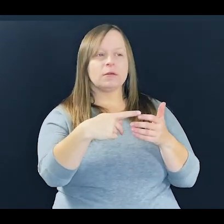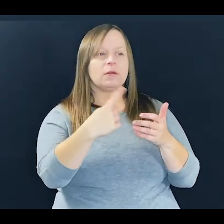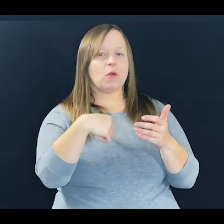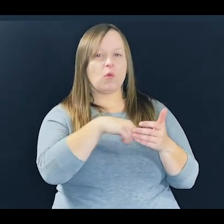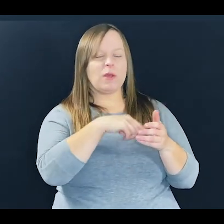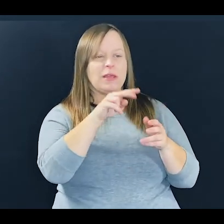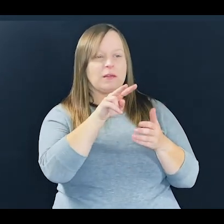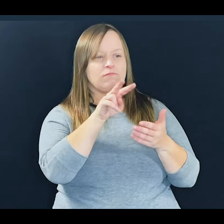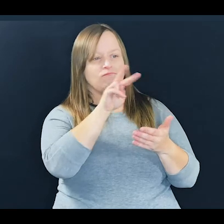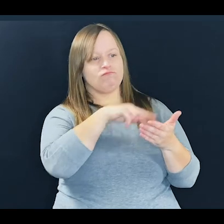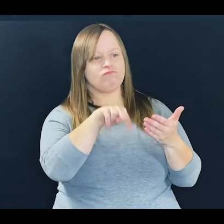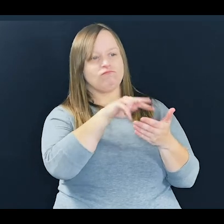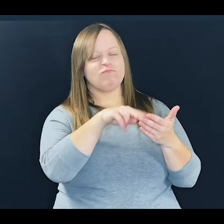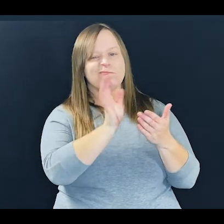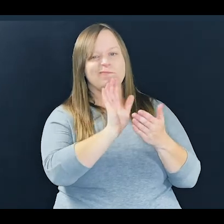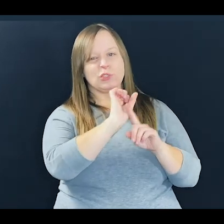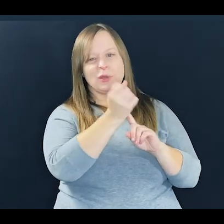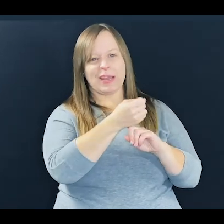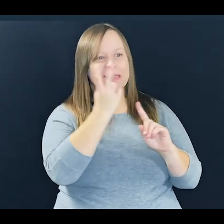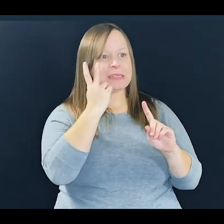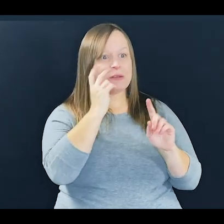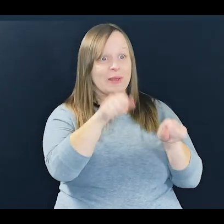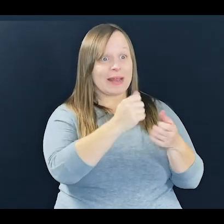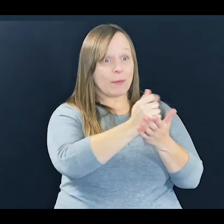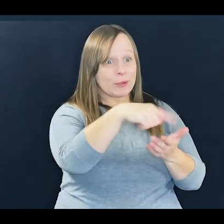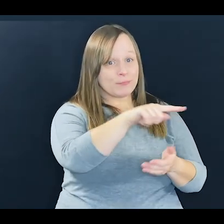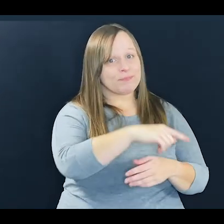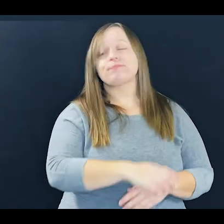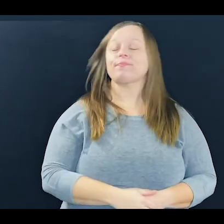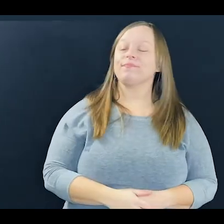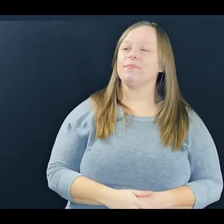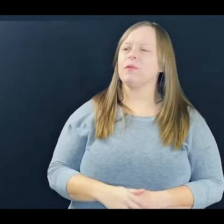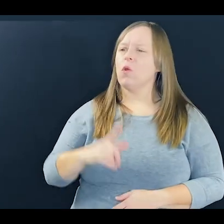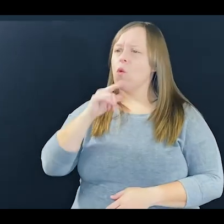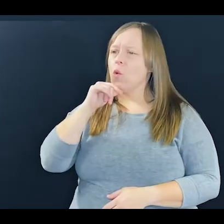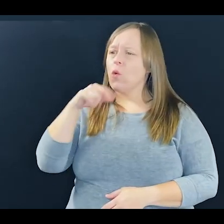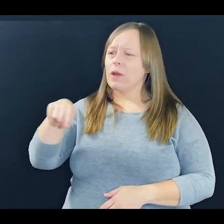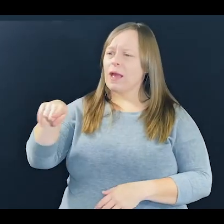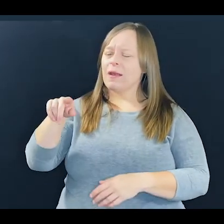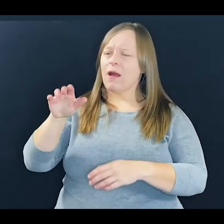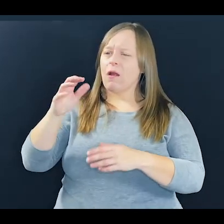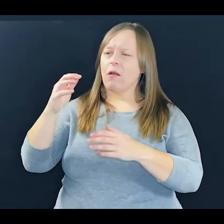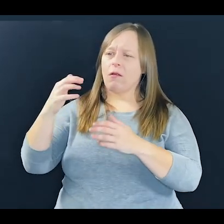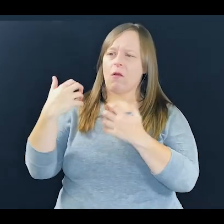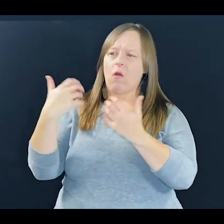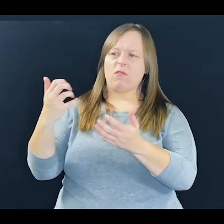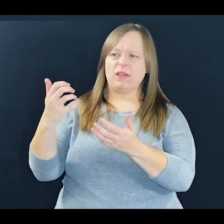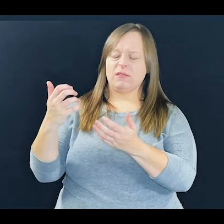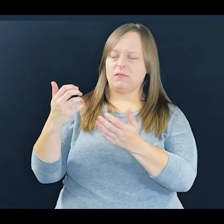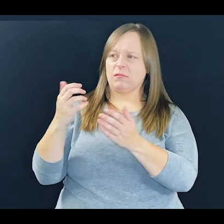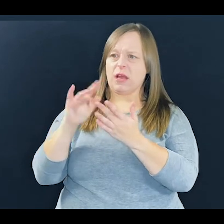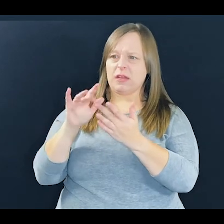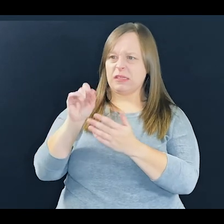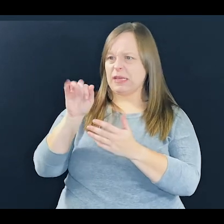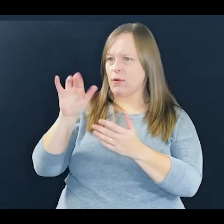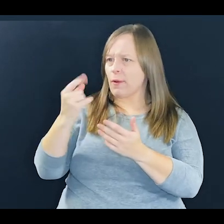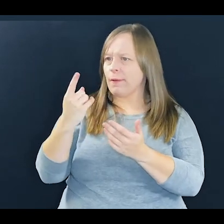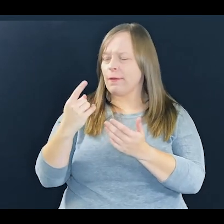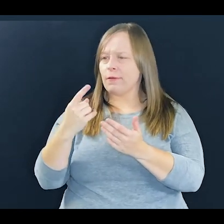And we can assess your case at that time. And Sarah, who can our audience contact if they have any further questions or concerns regarding